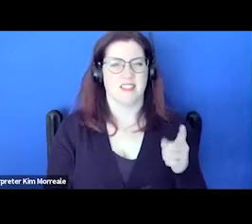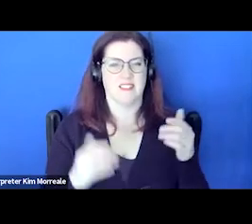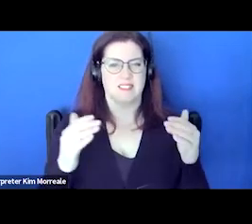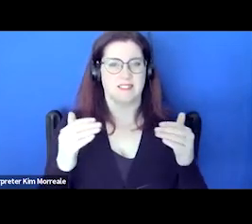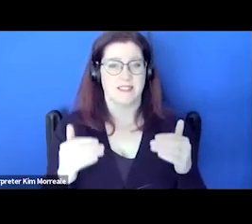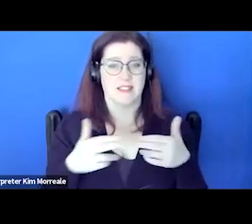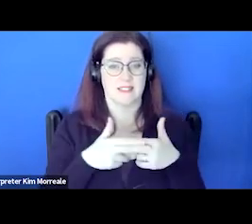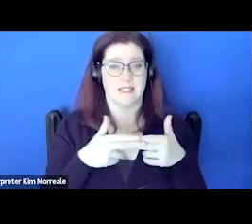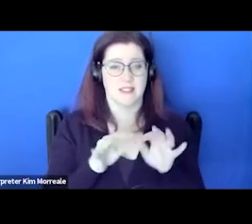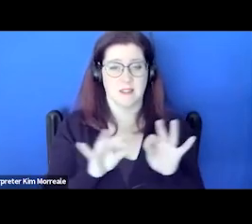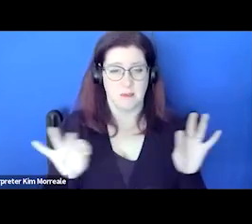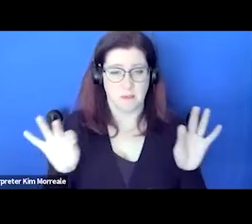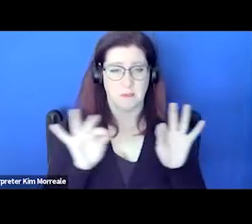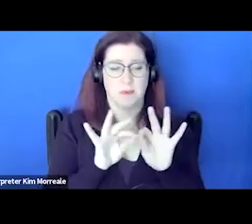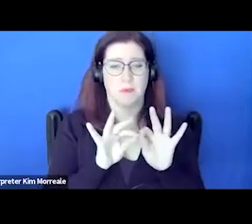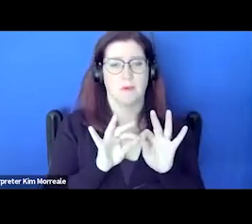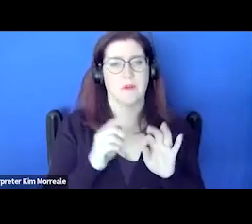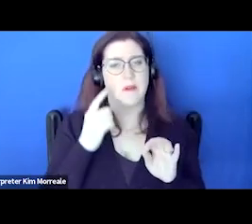in regard to collecting records and vital documents,